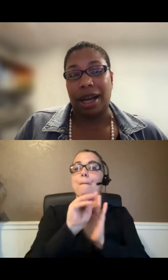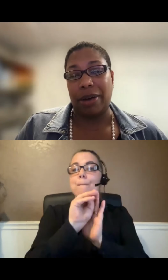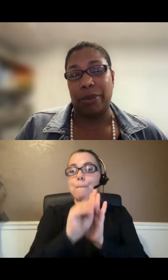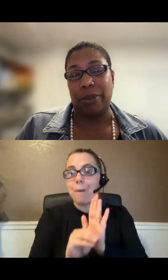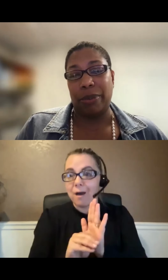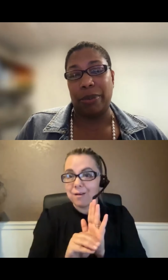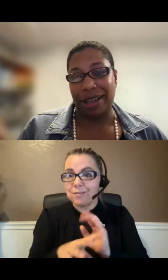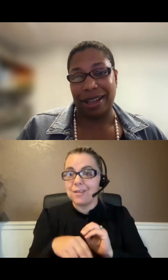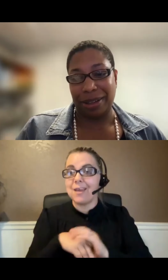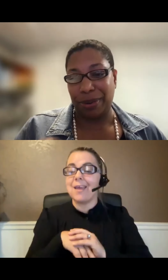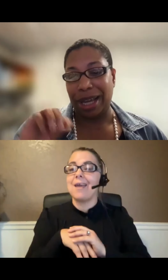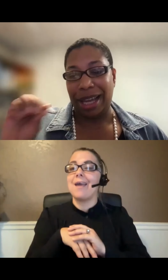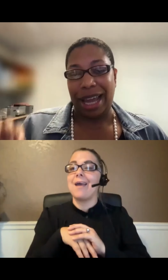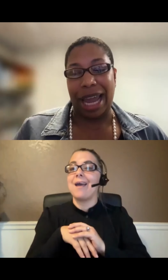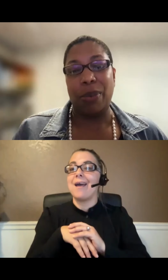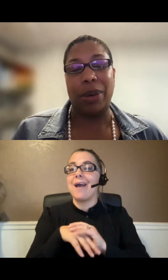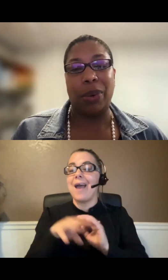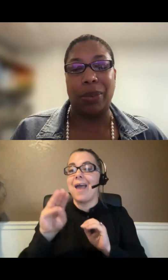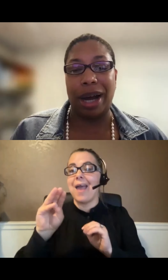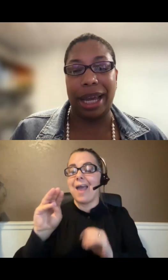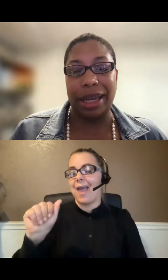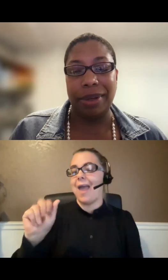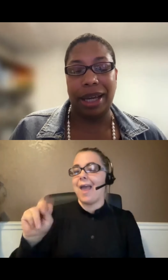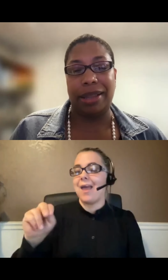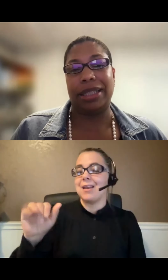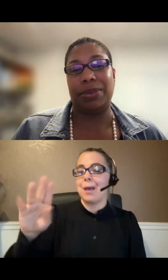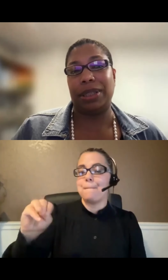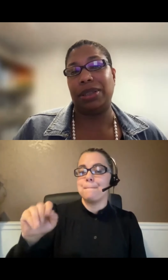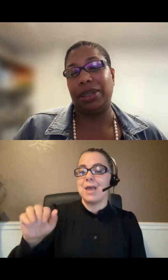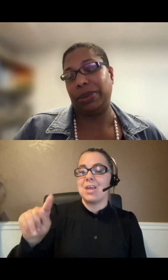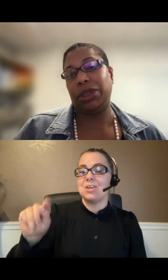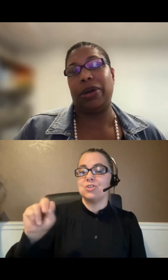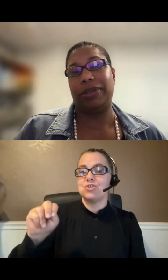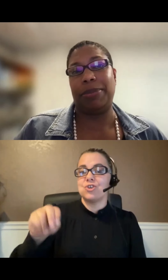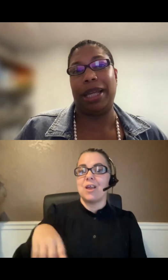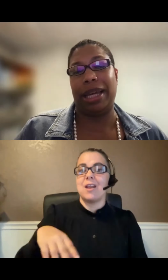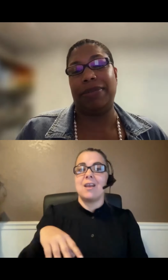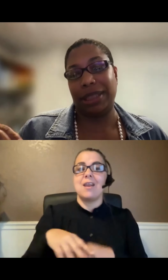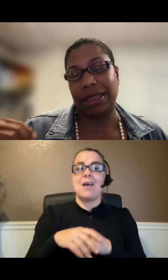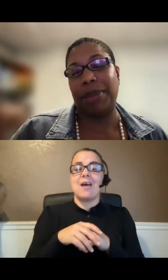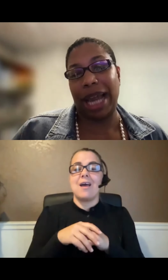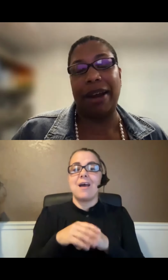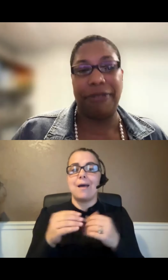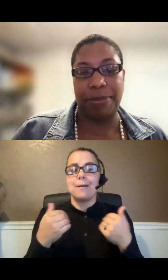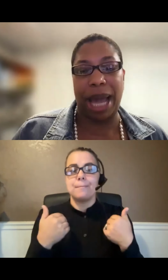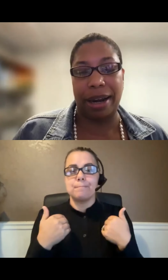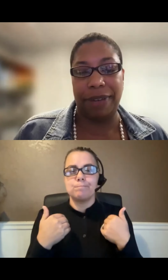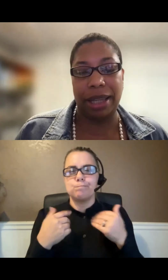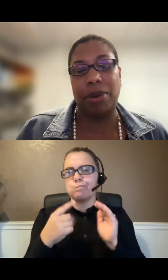We have a little A11Y and this was to show something had a VPAT available.